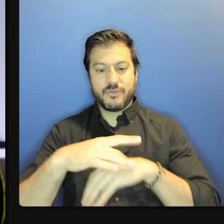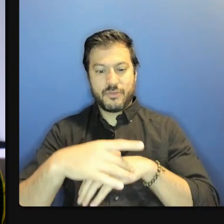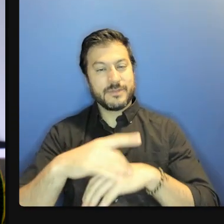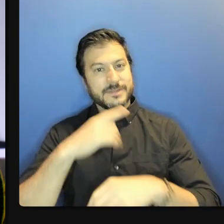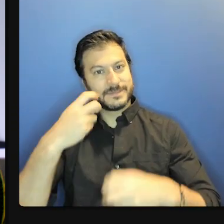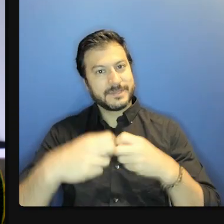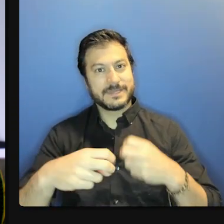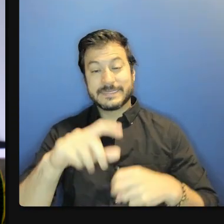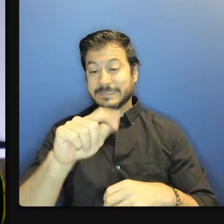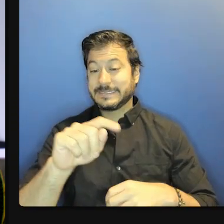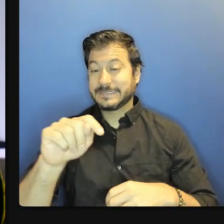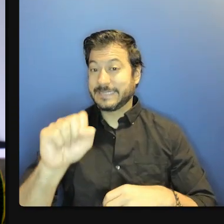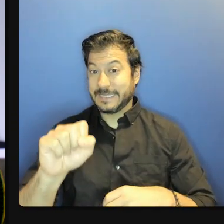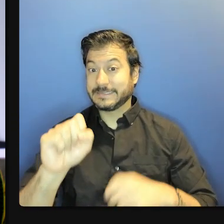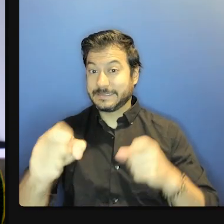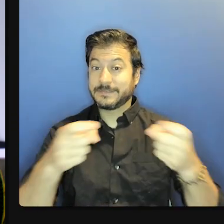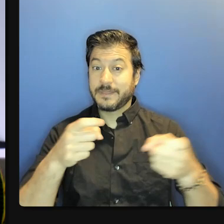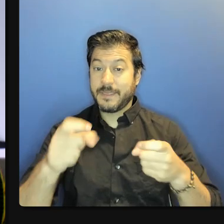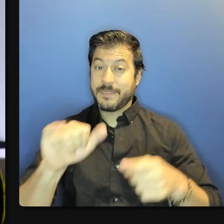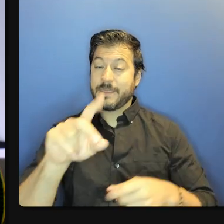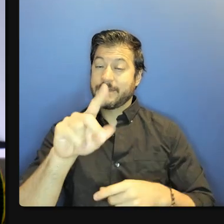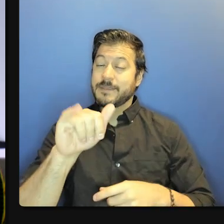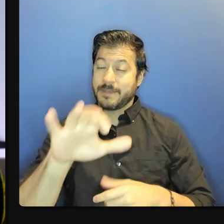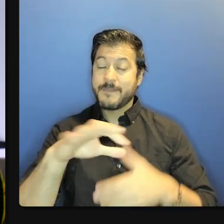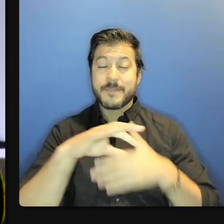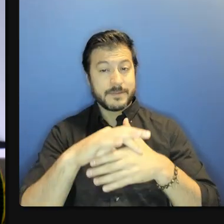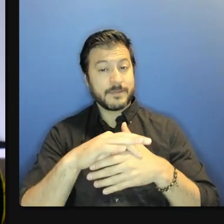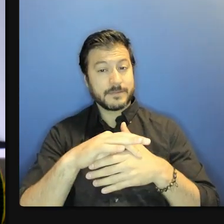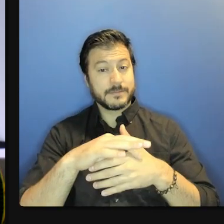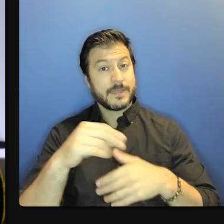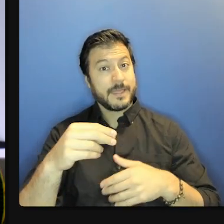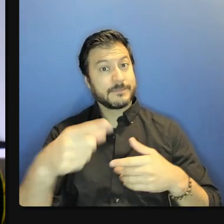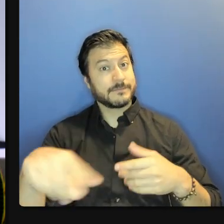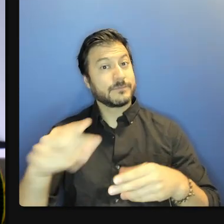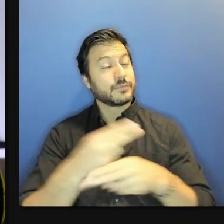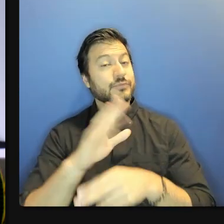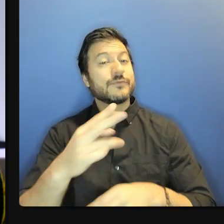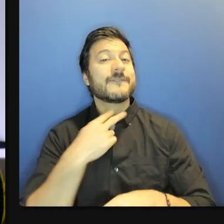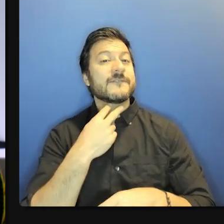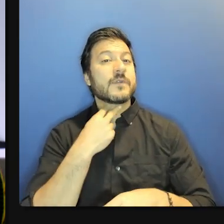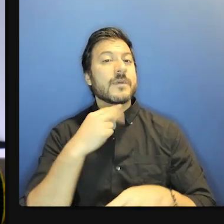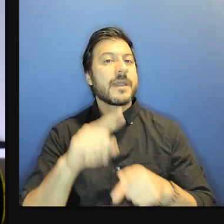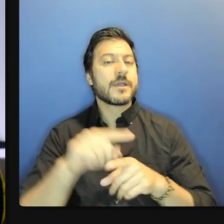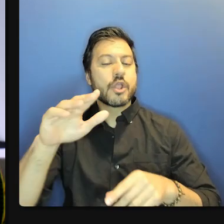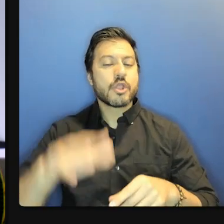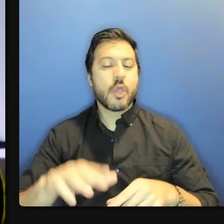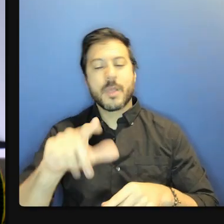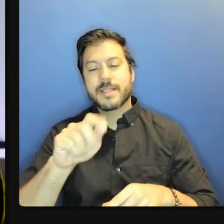TTS was a great solution that can handle the dynamic content as well as serve the air traffic controller voices as low latency,